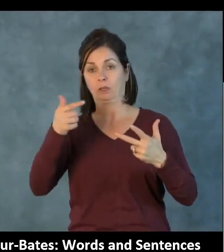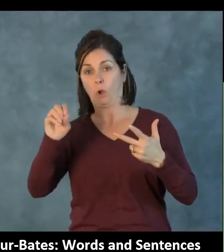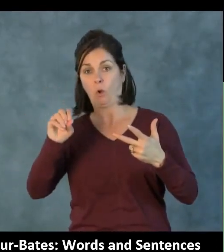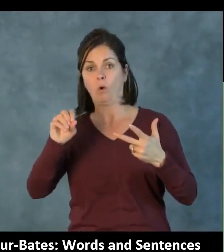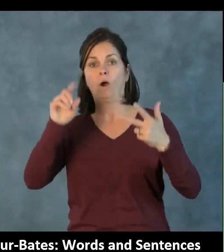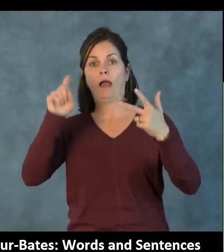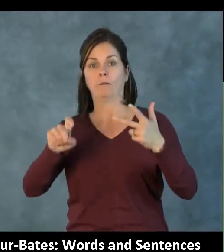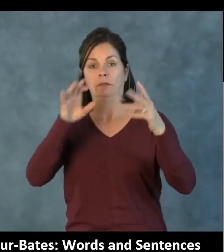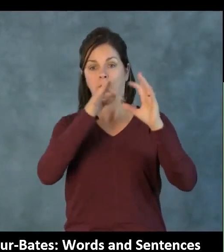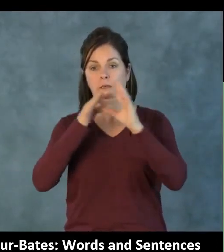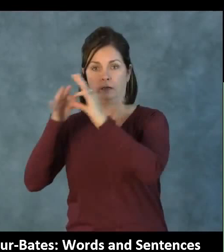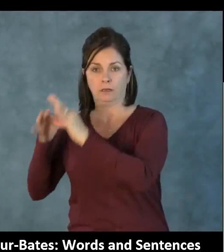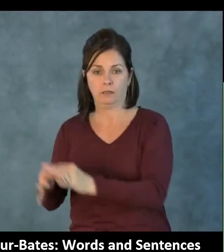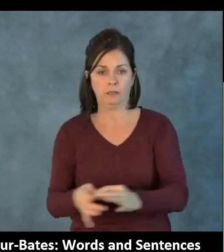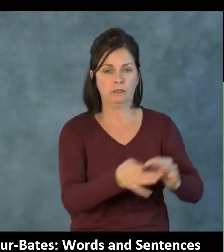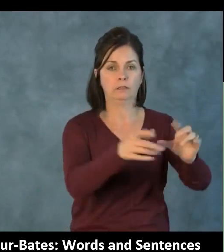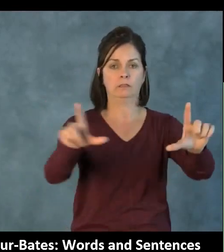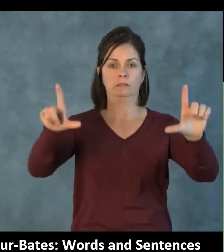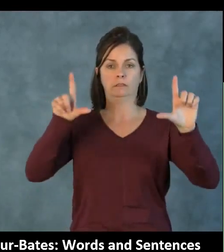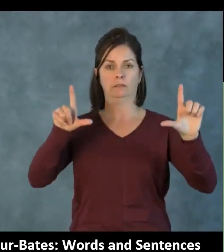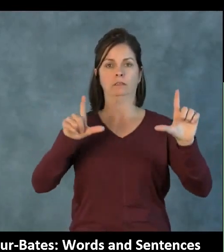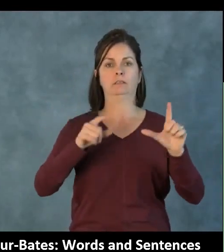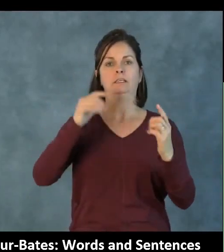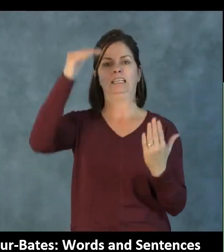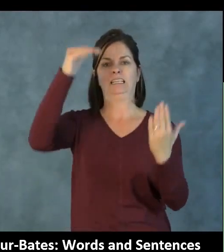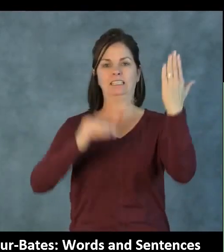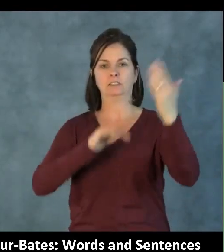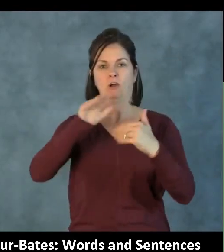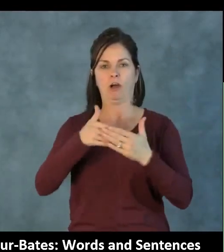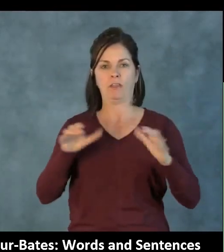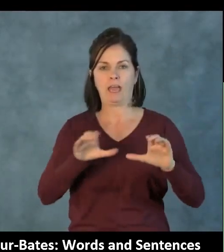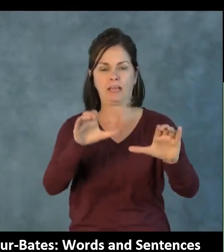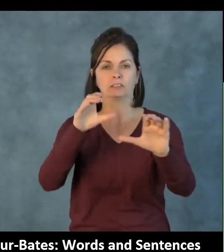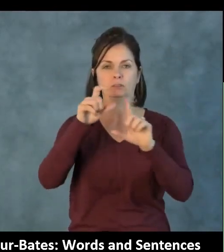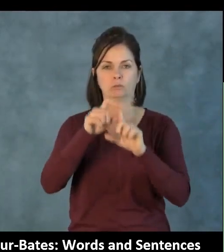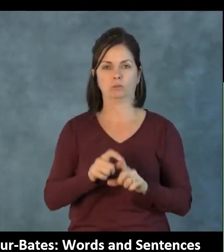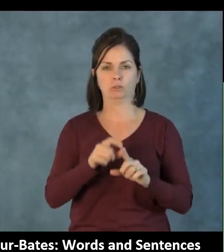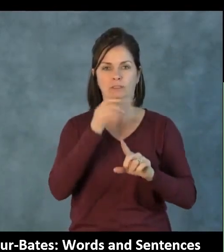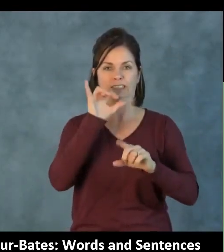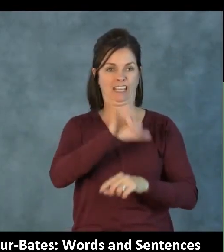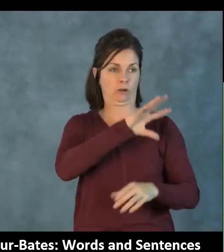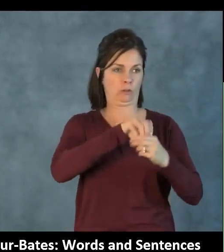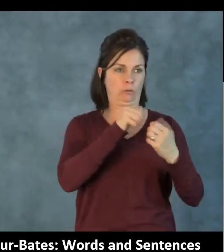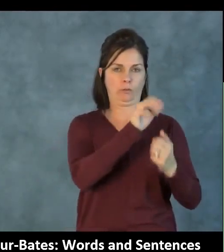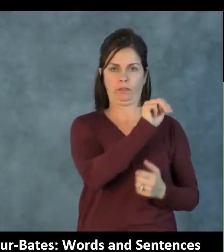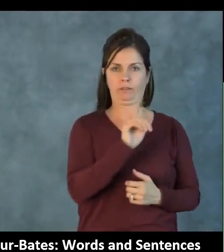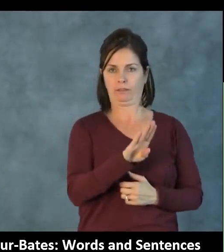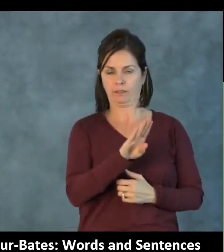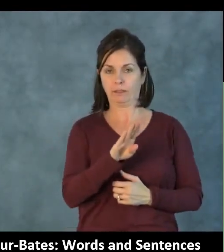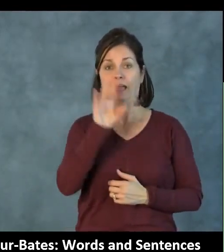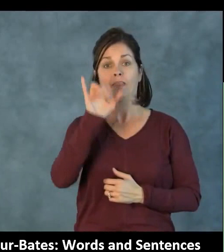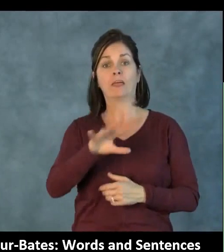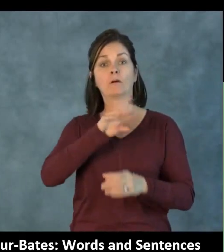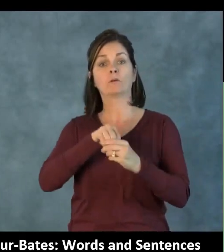It will bring up a table that will list all of the action words from the MacArthur and tell you the percentage